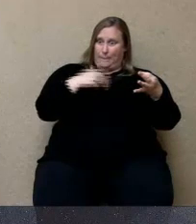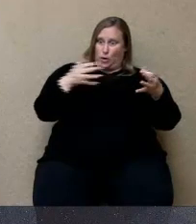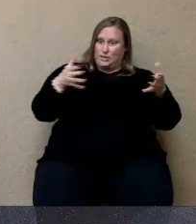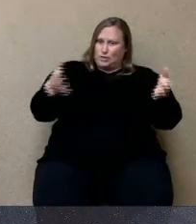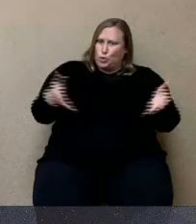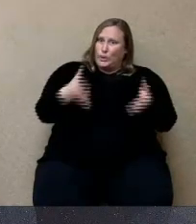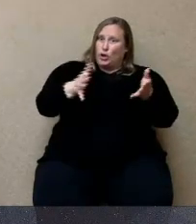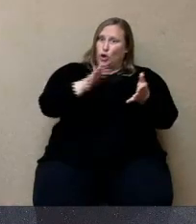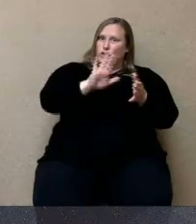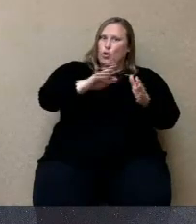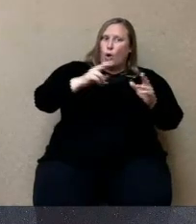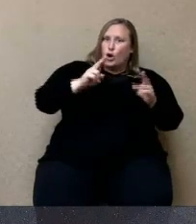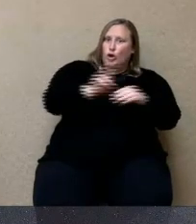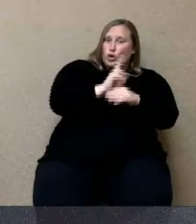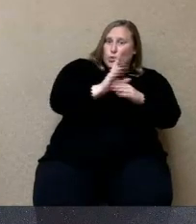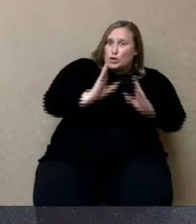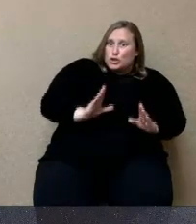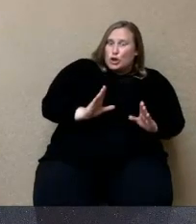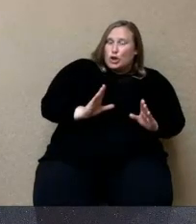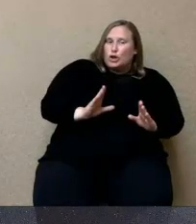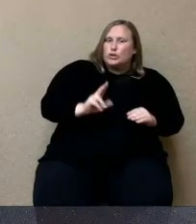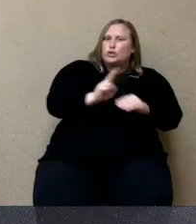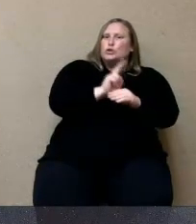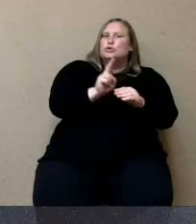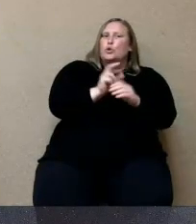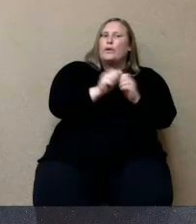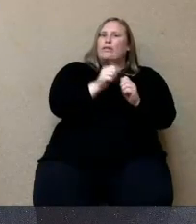encouraging their user to use it with other people, versus like us.